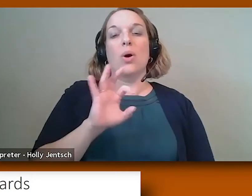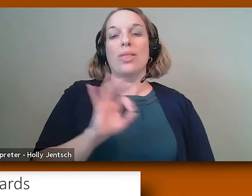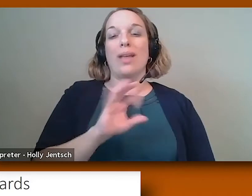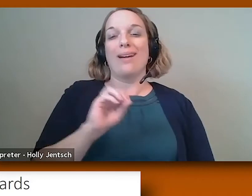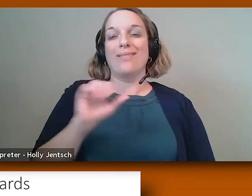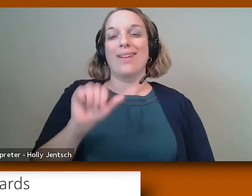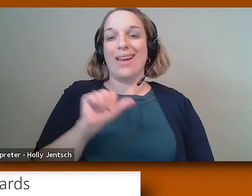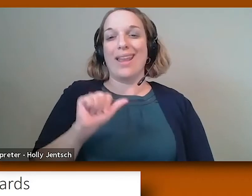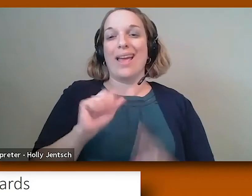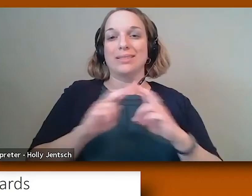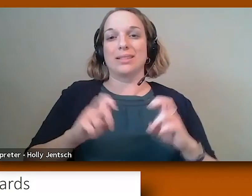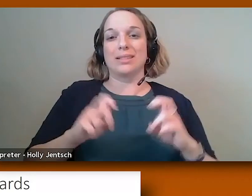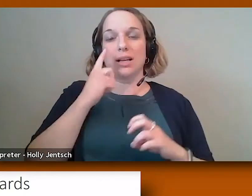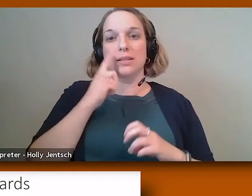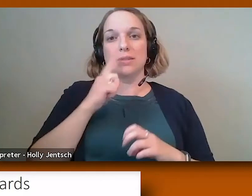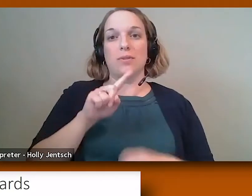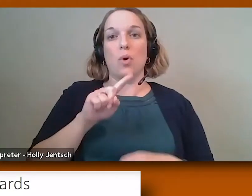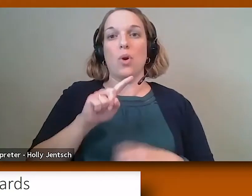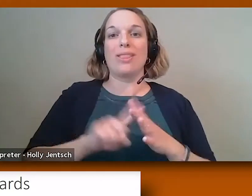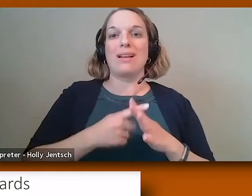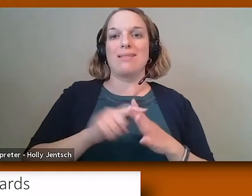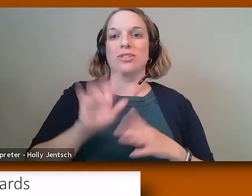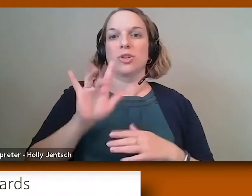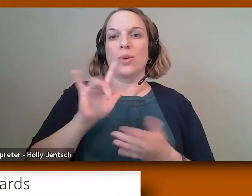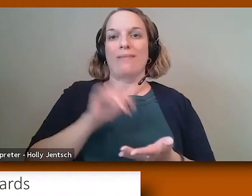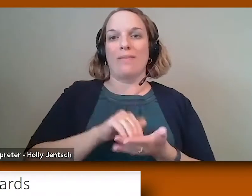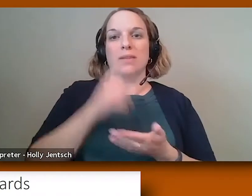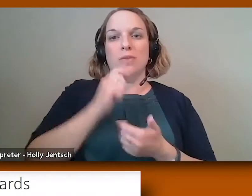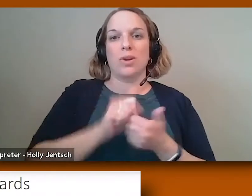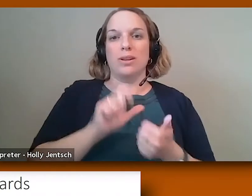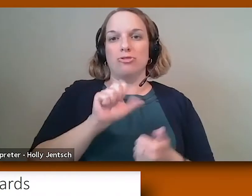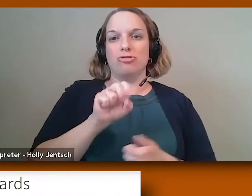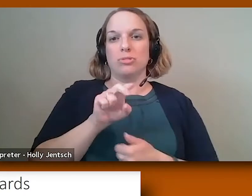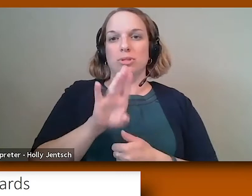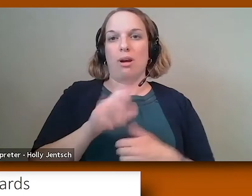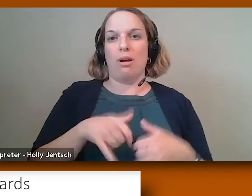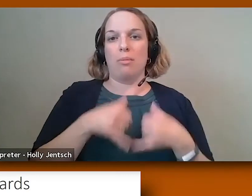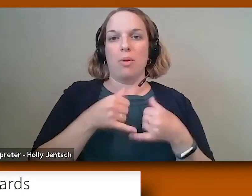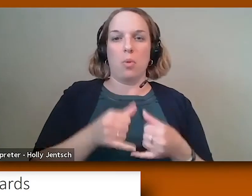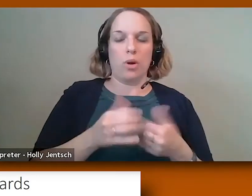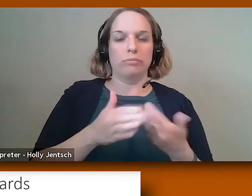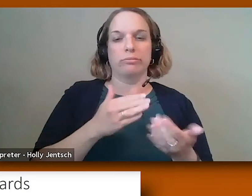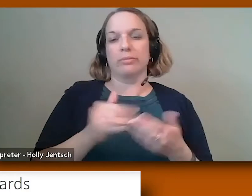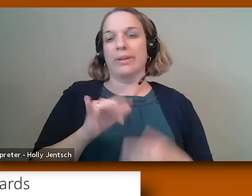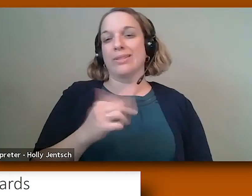of each subaward regardless of whether it's a 3-year or 4-year project.